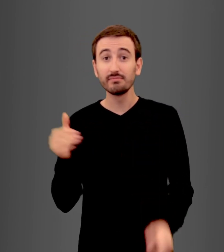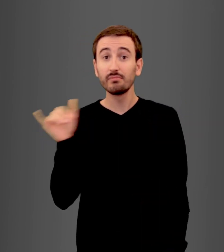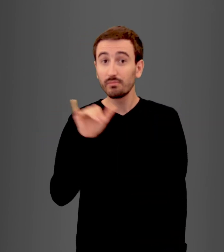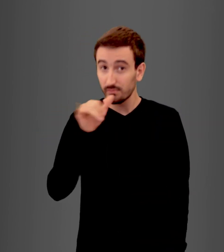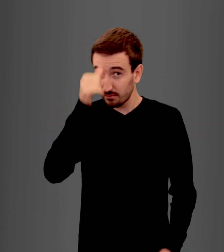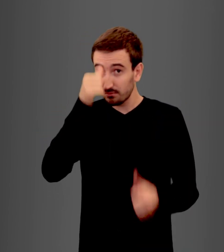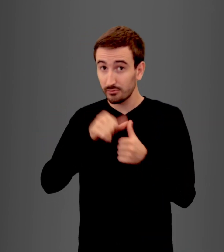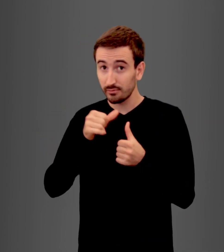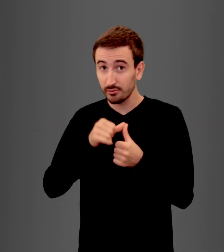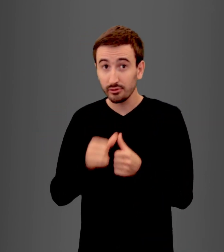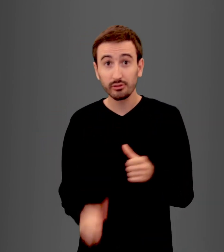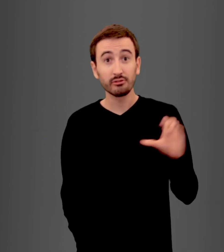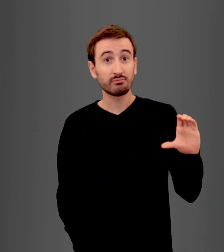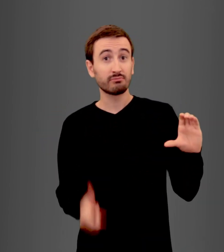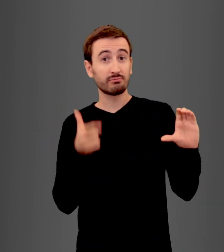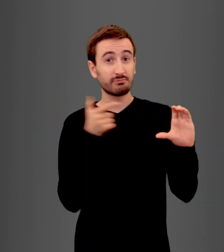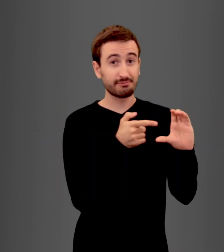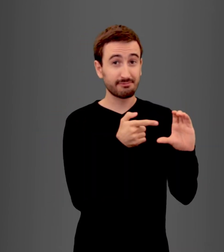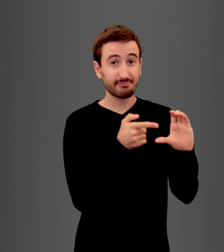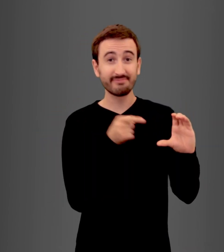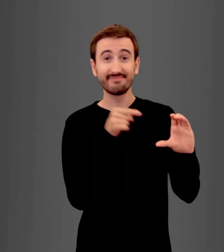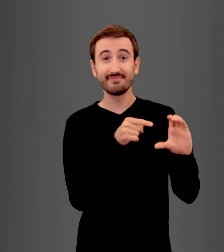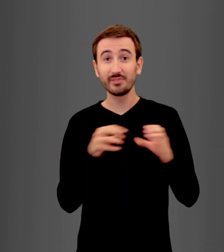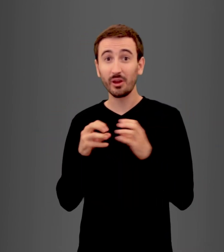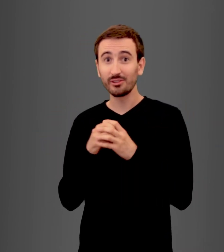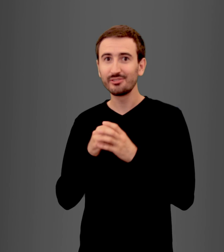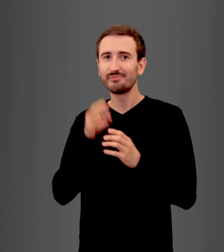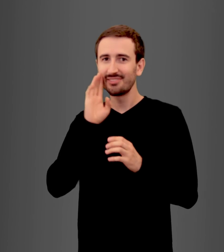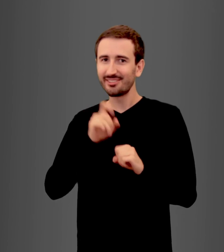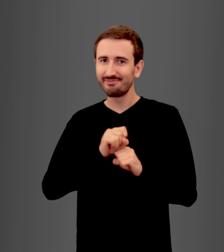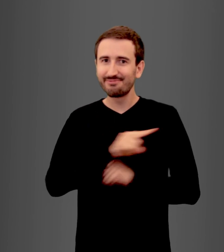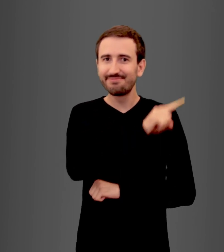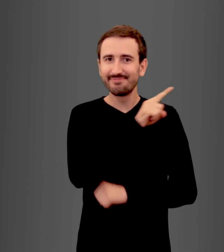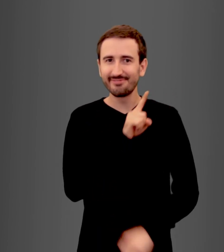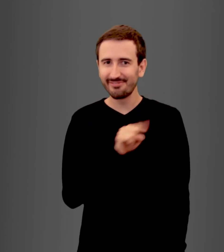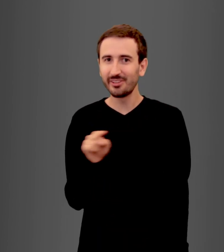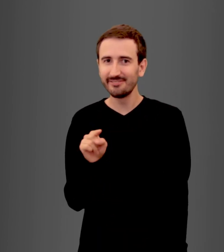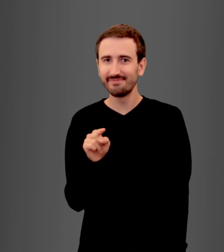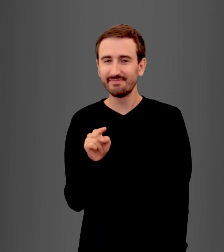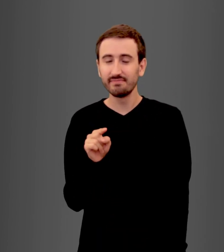Also, recall that shining light on a color center will result in photon emission.